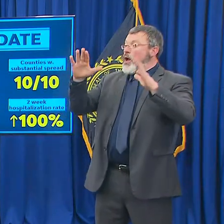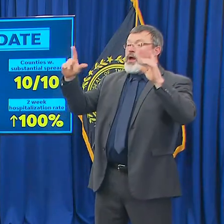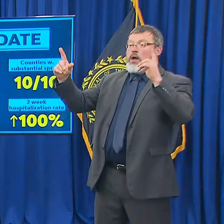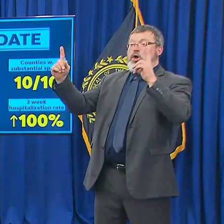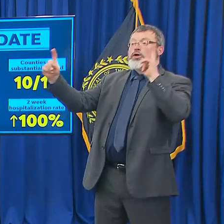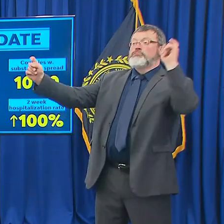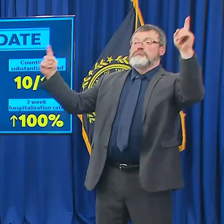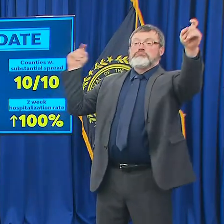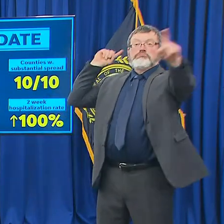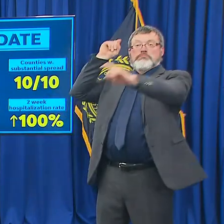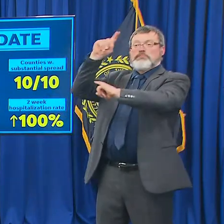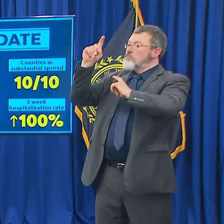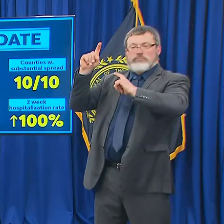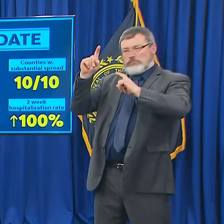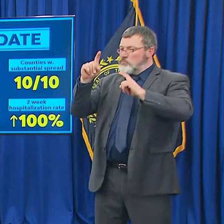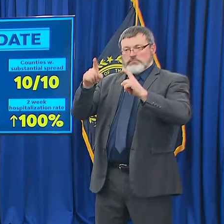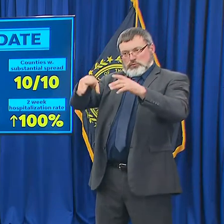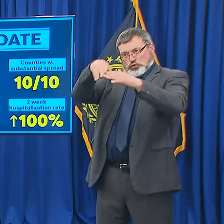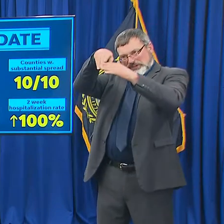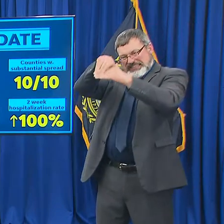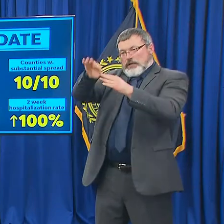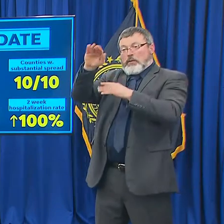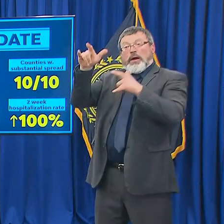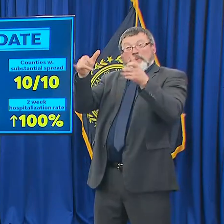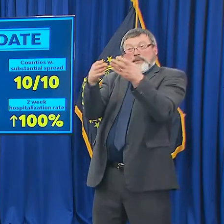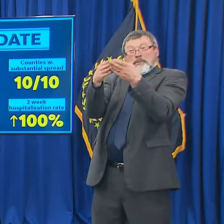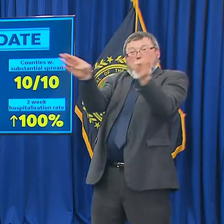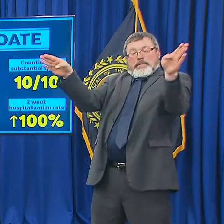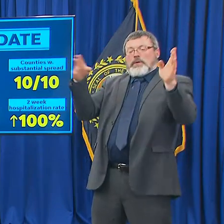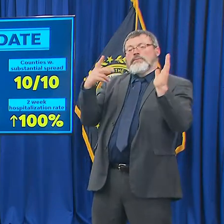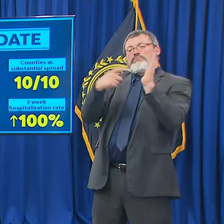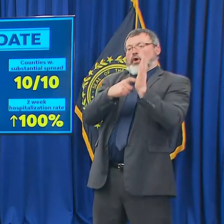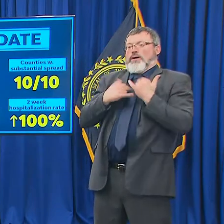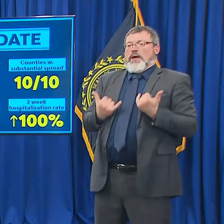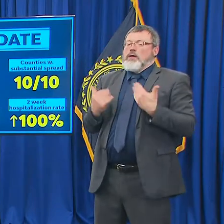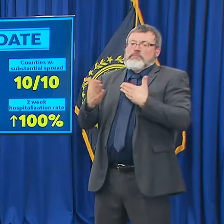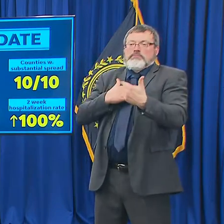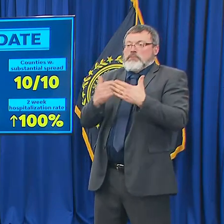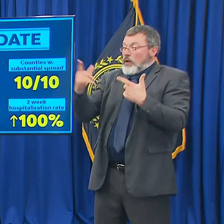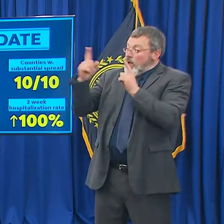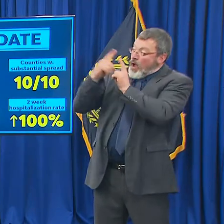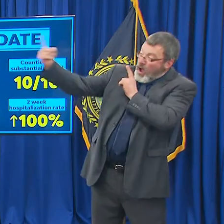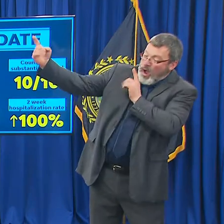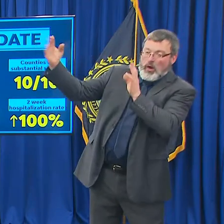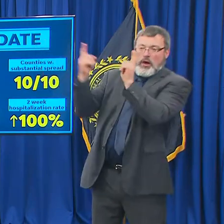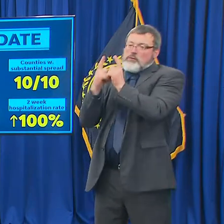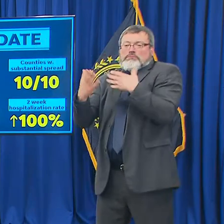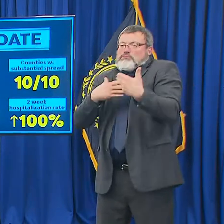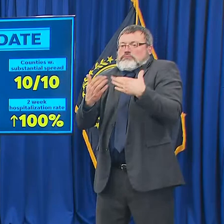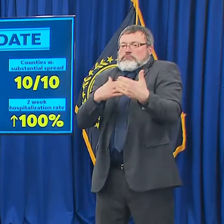No master and if you say to the person at home, you should be wearing a mask.